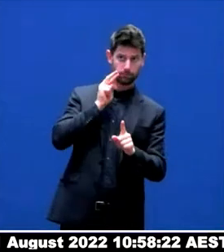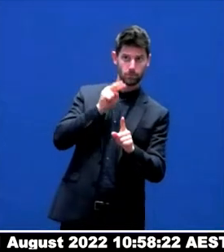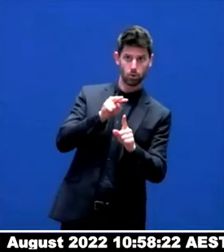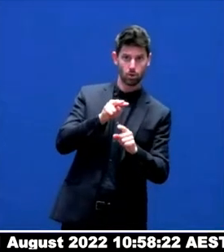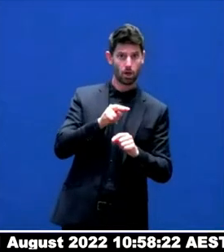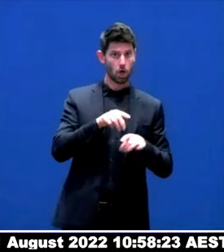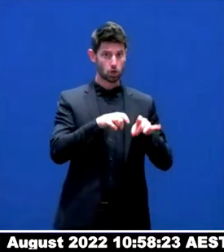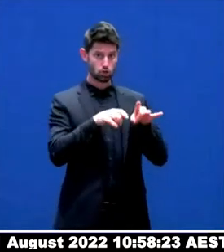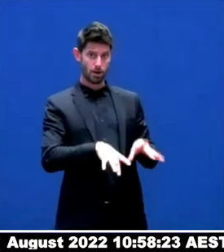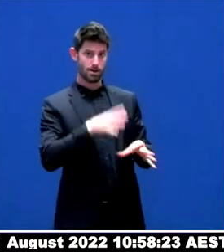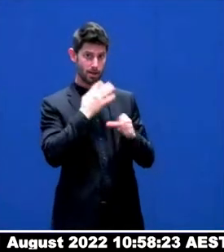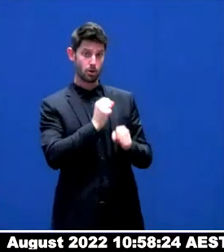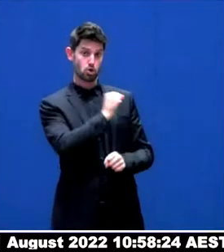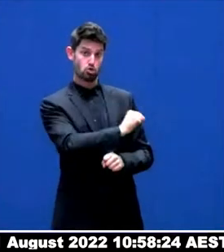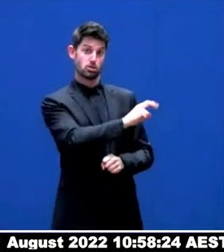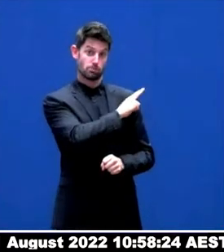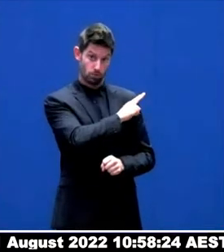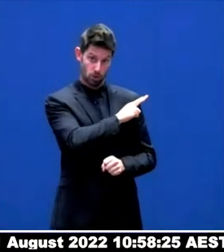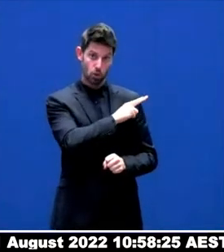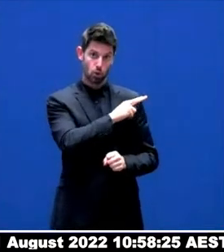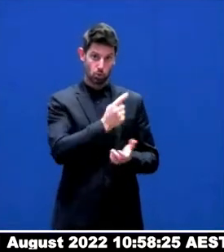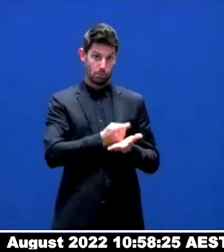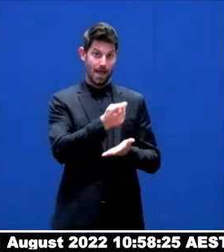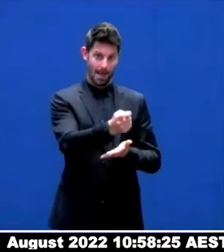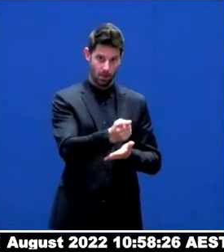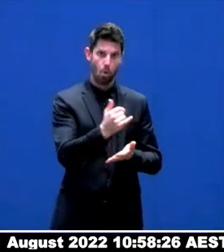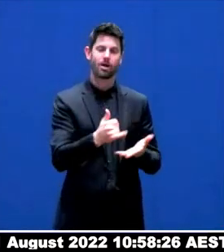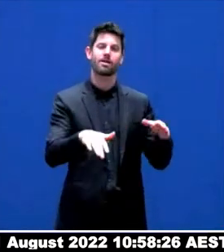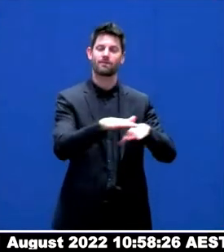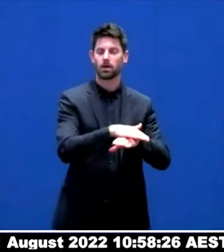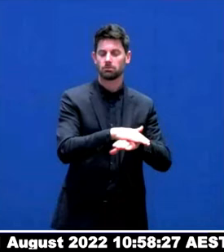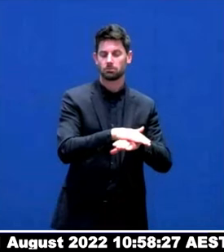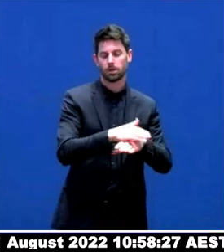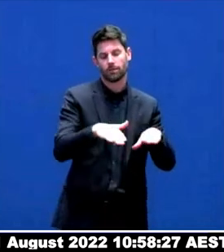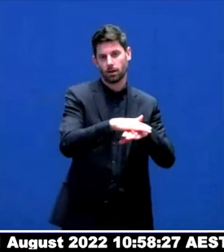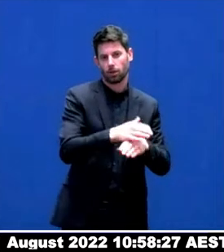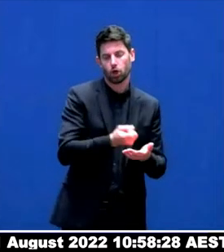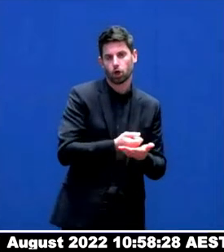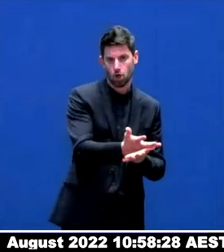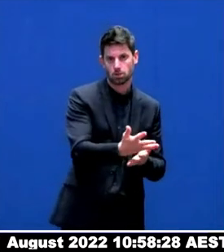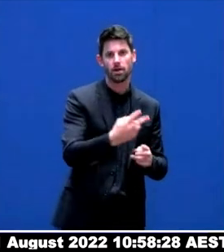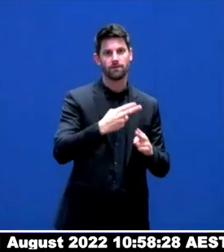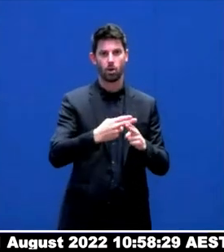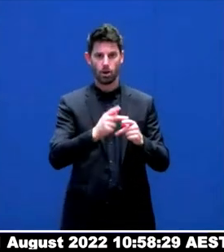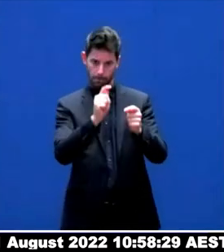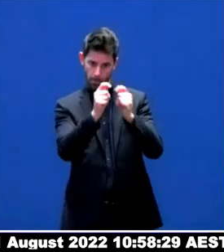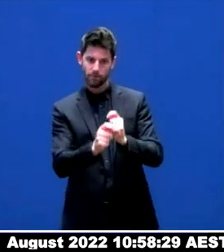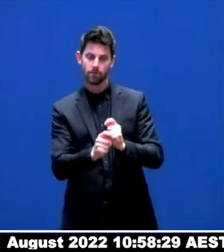responsibility to pay for - or meet the costs, I should say, meet the costs of modifications to a person's home?